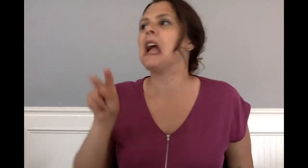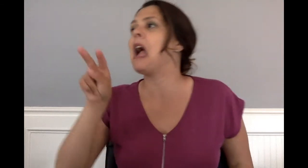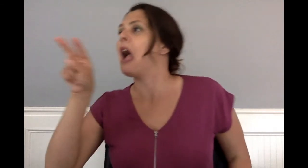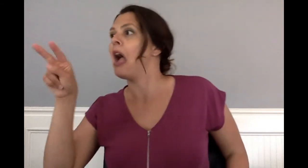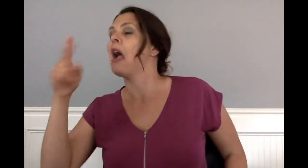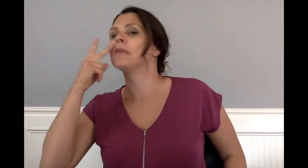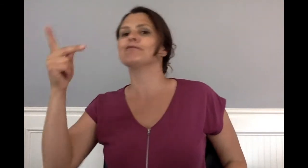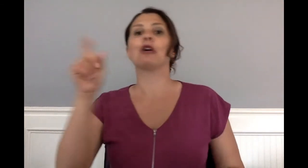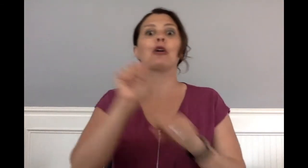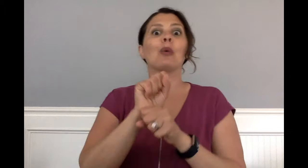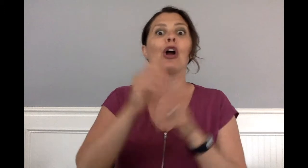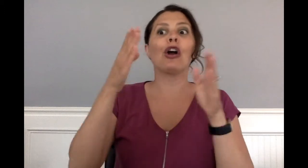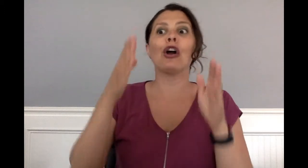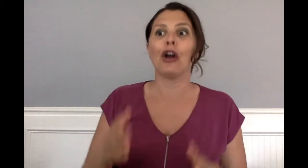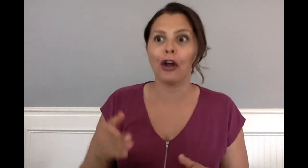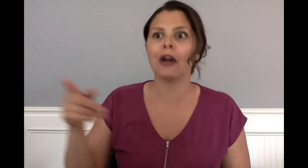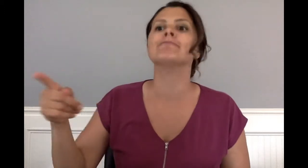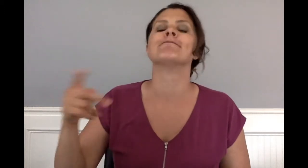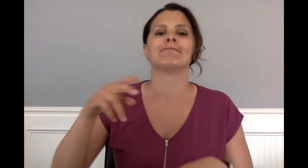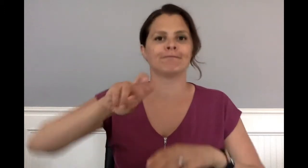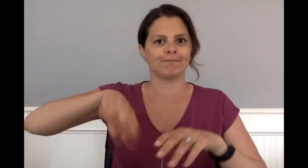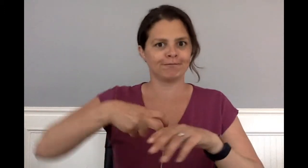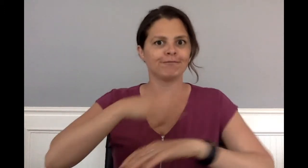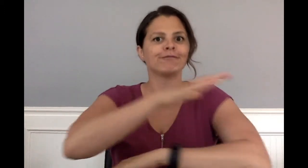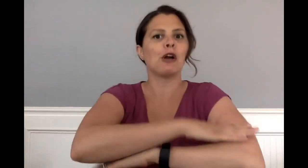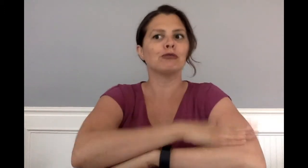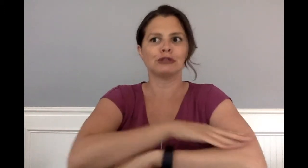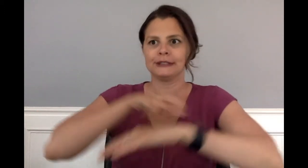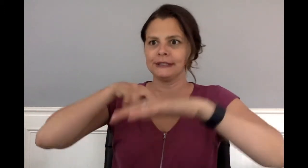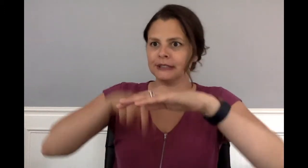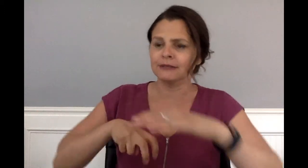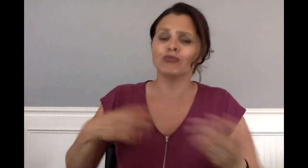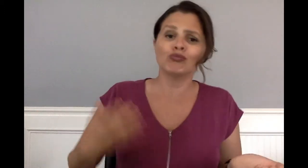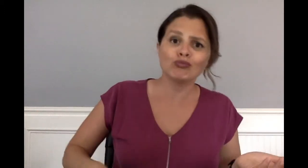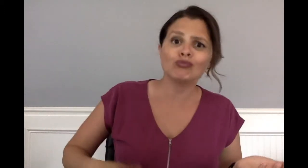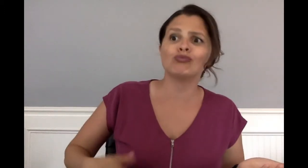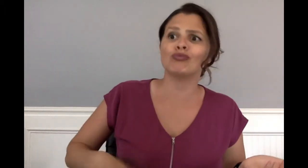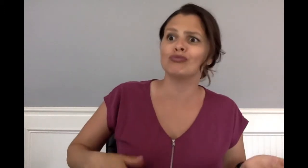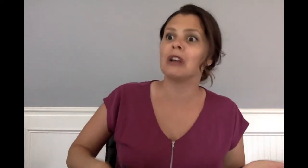The clerk was behind the counter, playing the guitar.